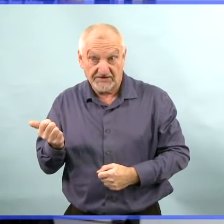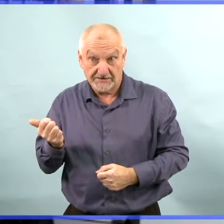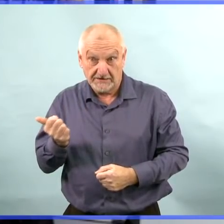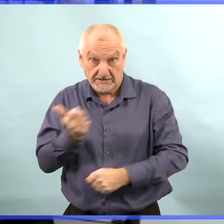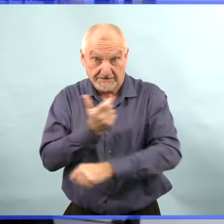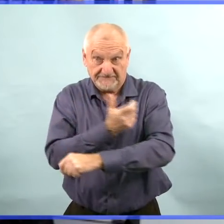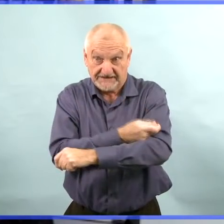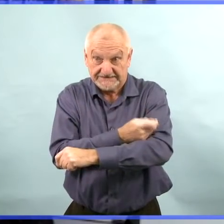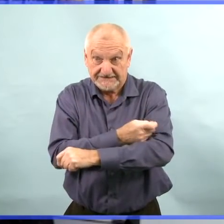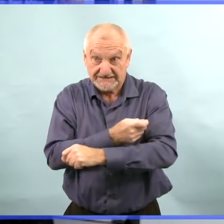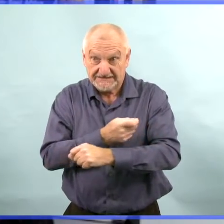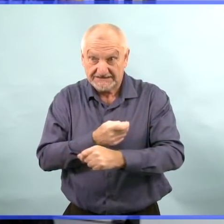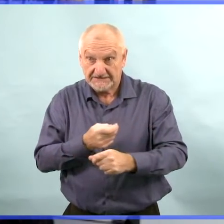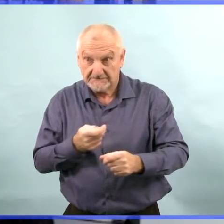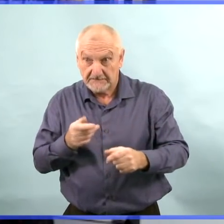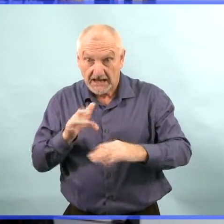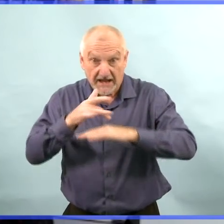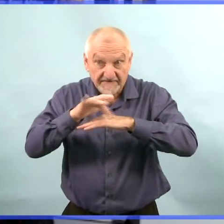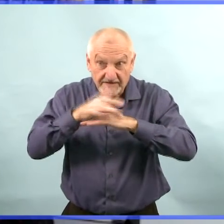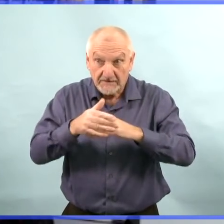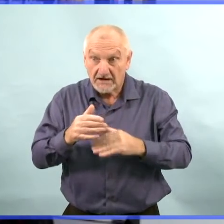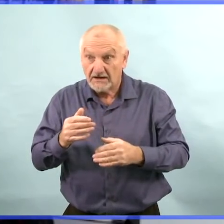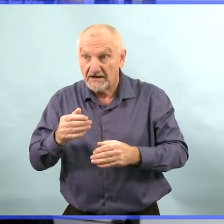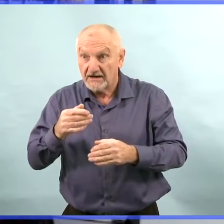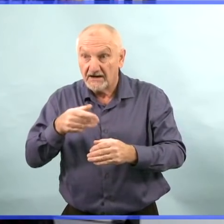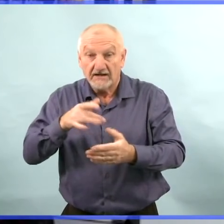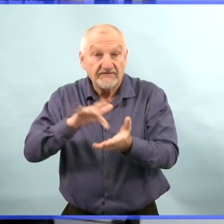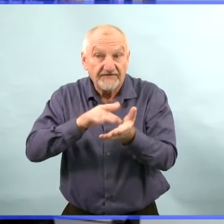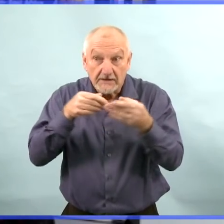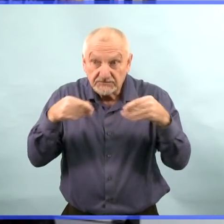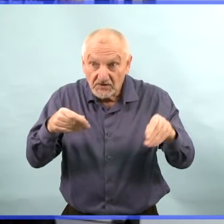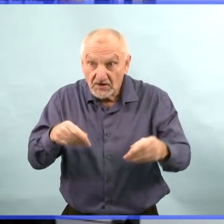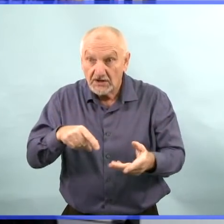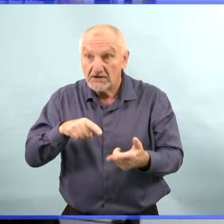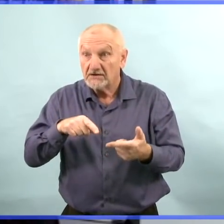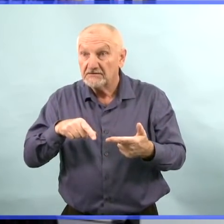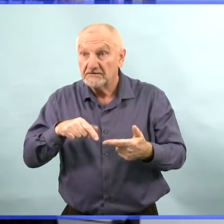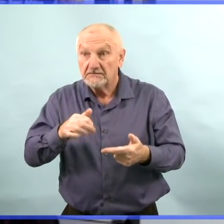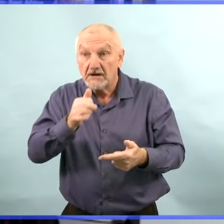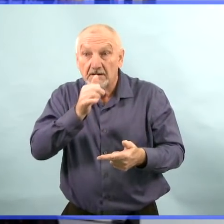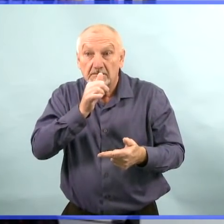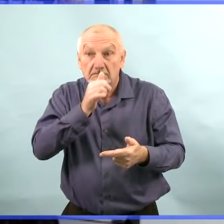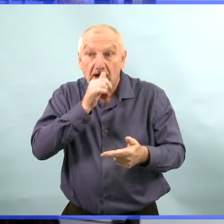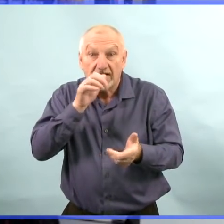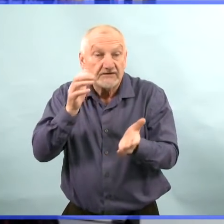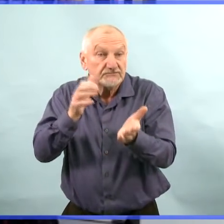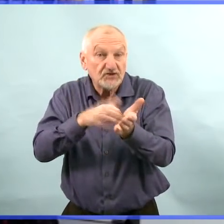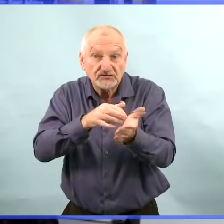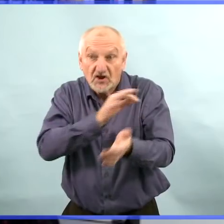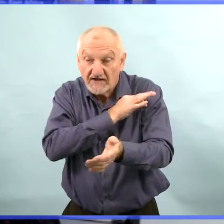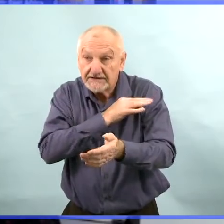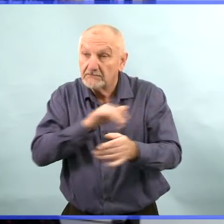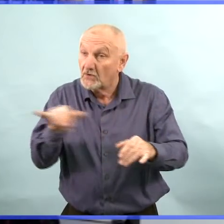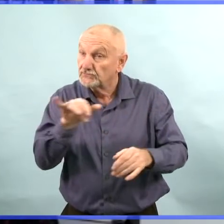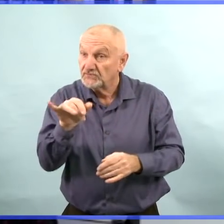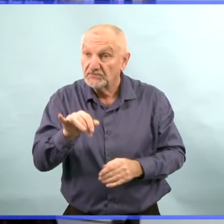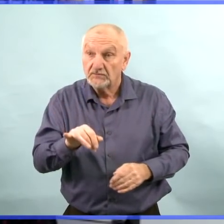so we expect to see those numbers going up as well last night i had the privilege of participating on